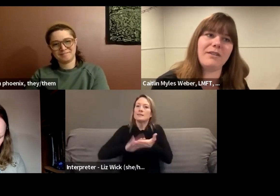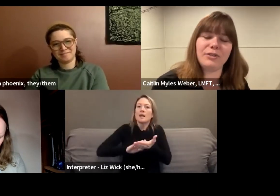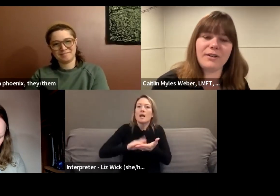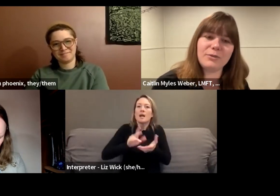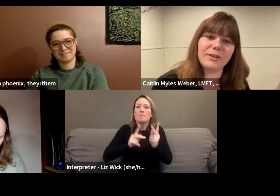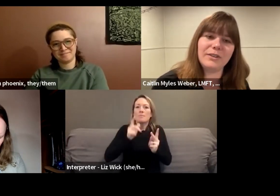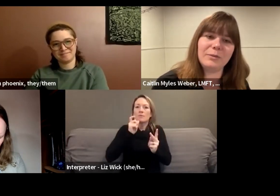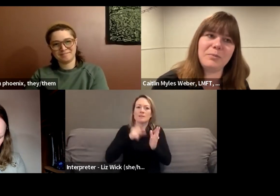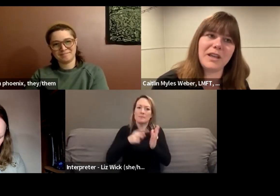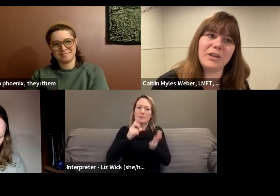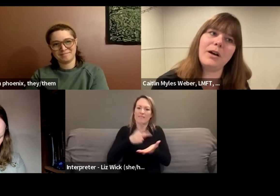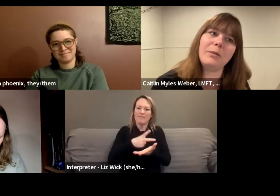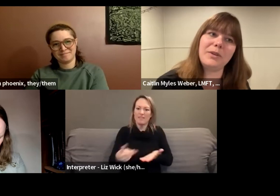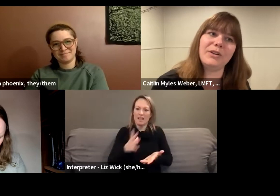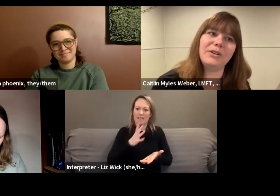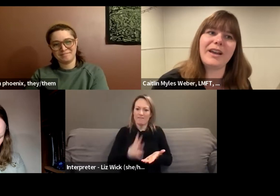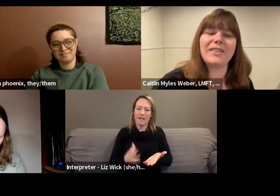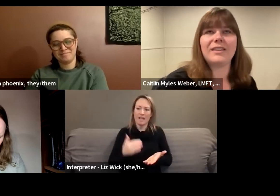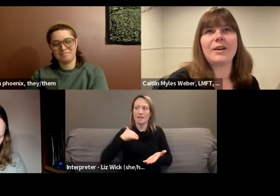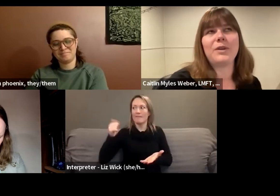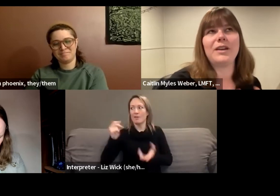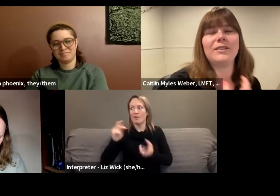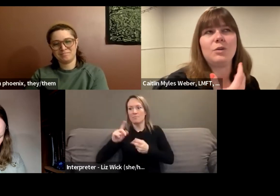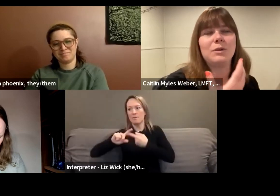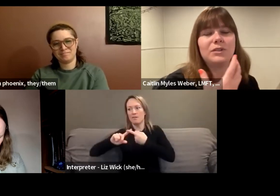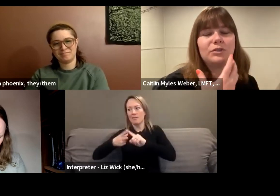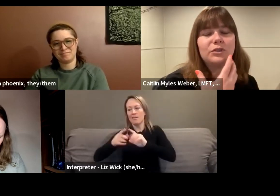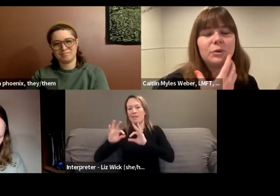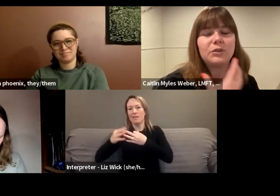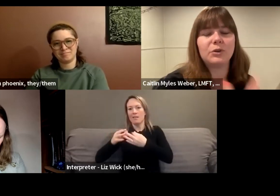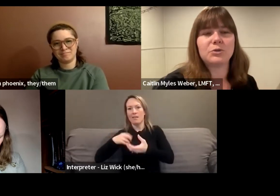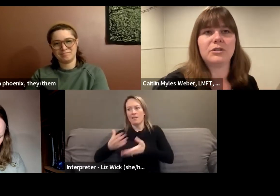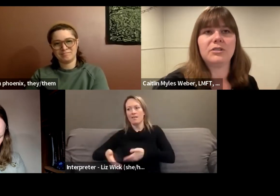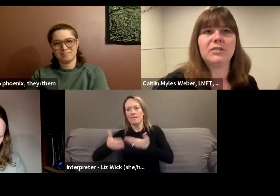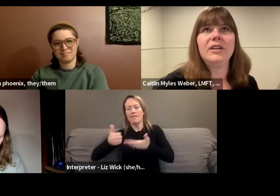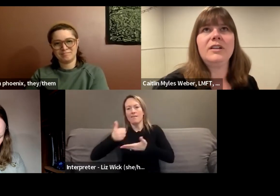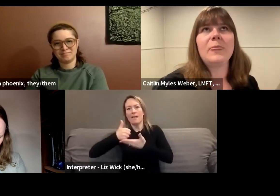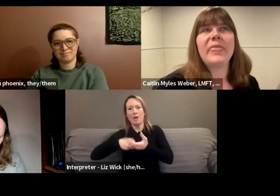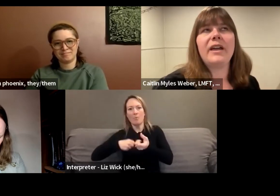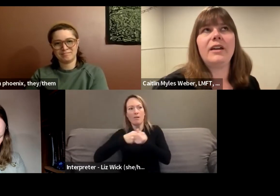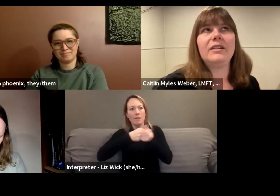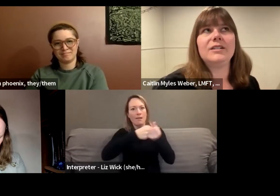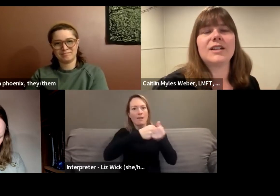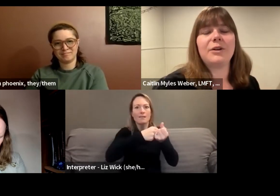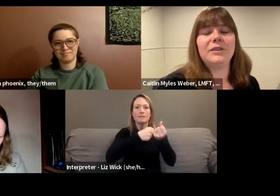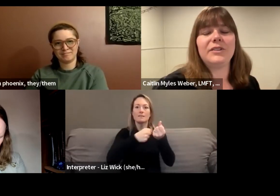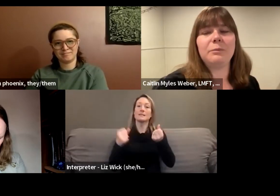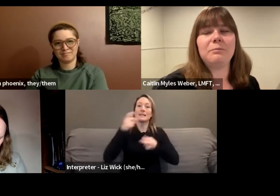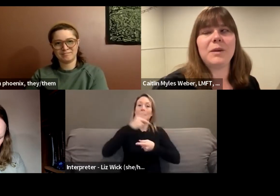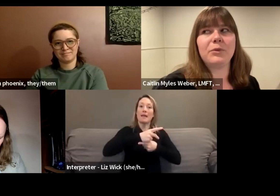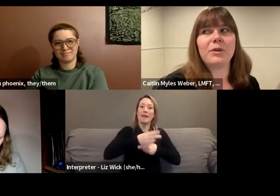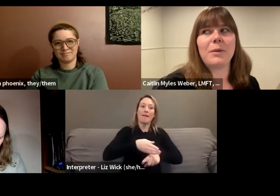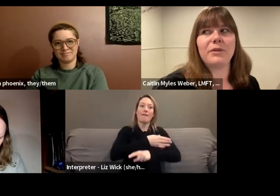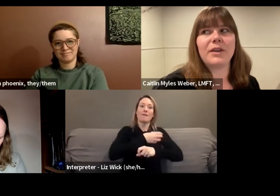and have your loved ones pick you up. You know, like I think that we as humans are so social and I always help people remember